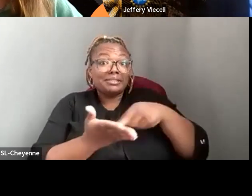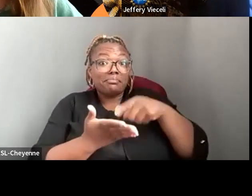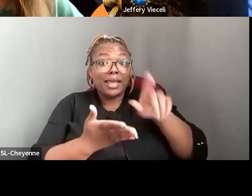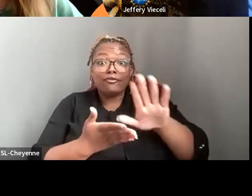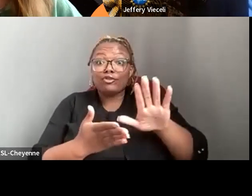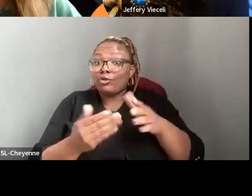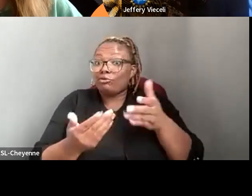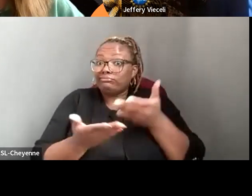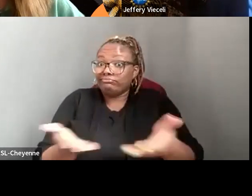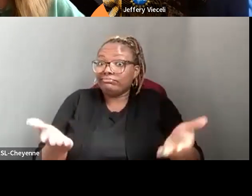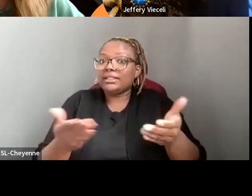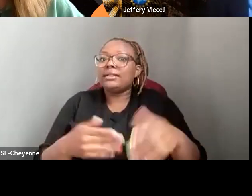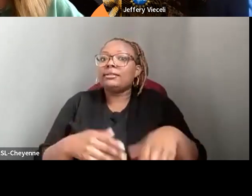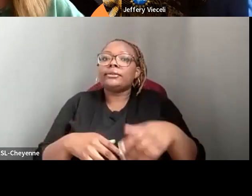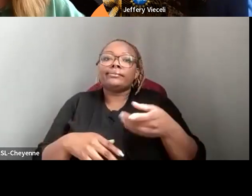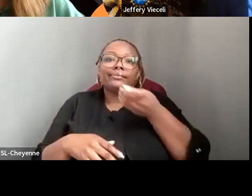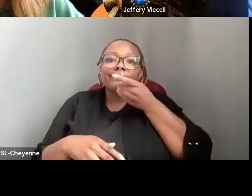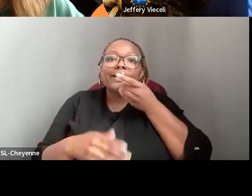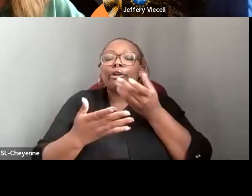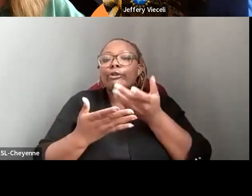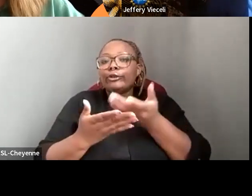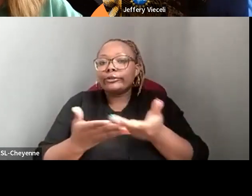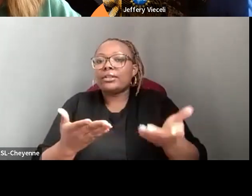So you know, dinners with things, that's an IRS.